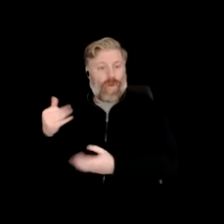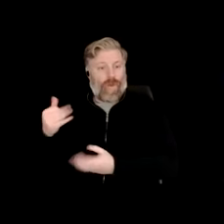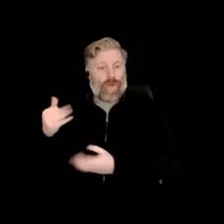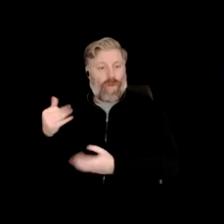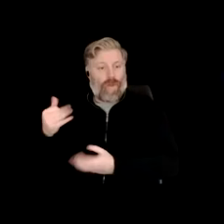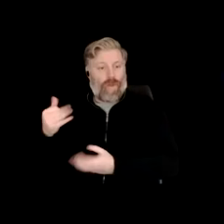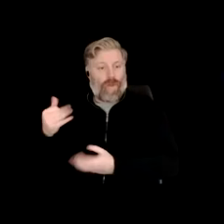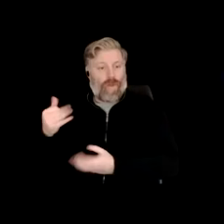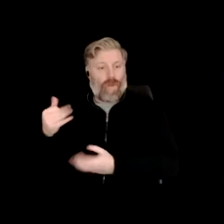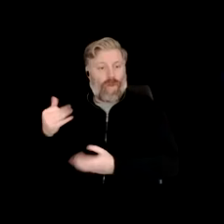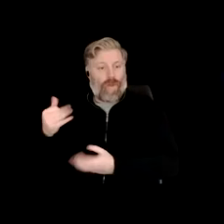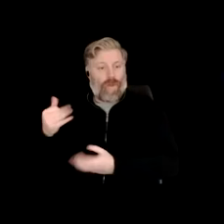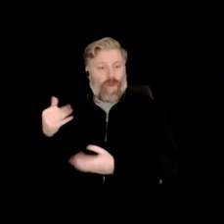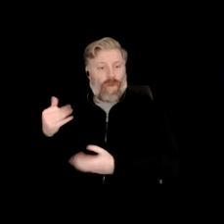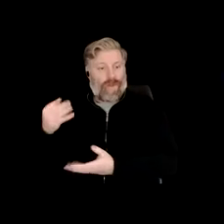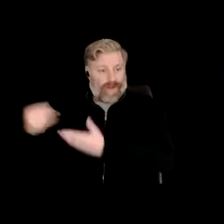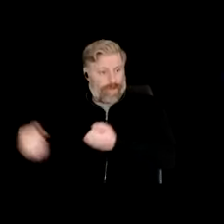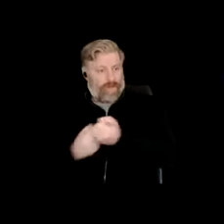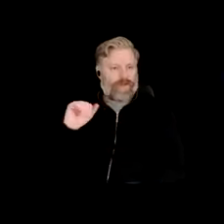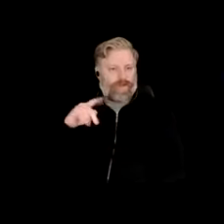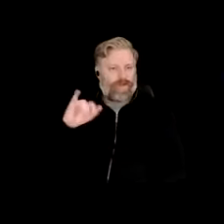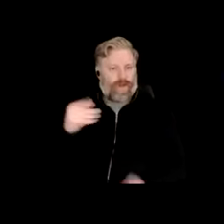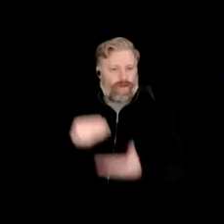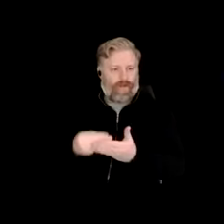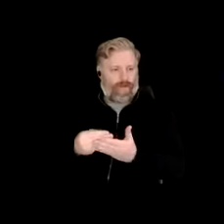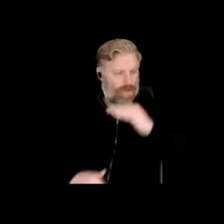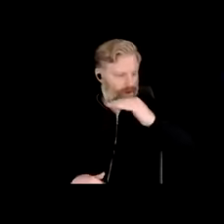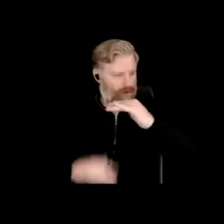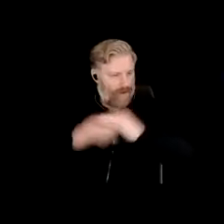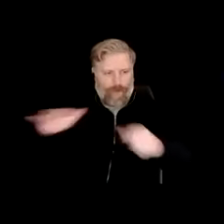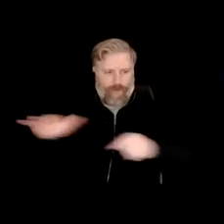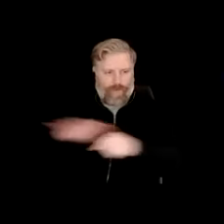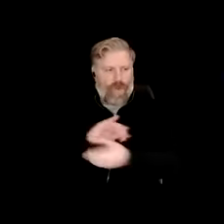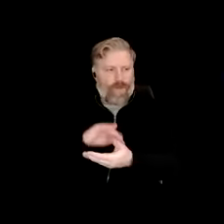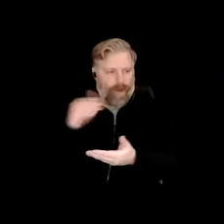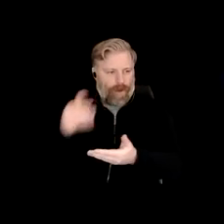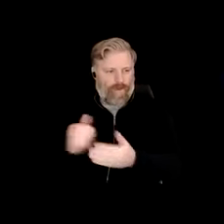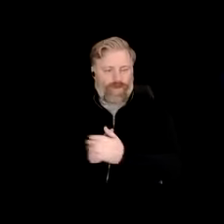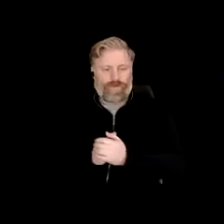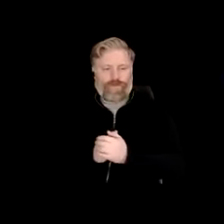can requests capital funds up to the full request. Cultural groups and organizations,